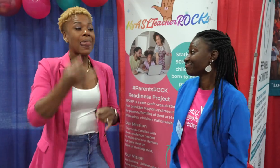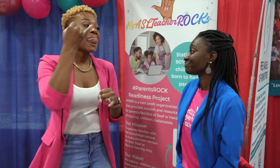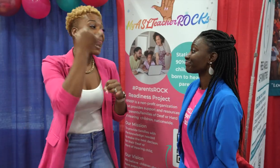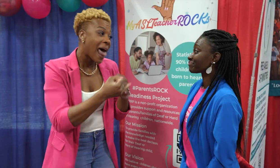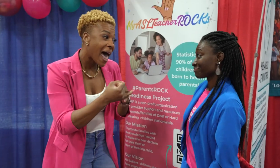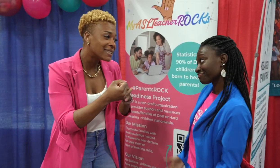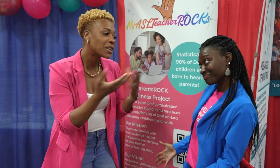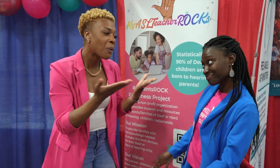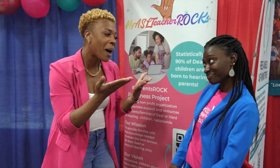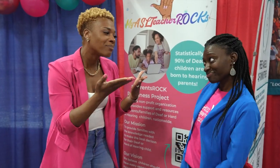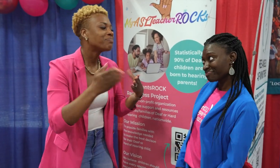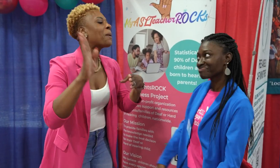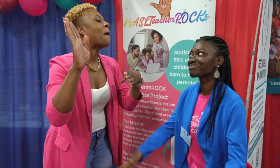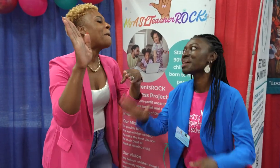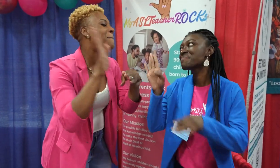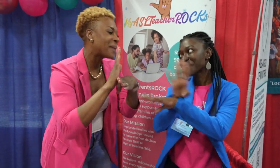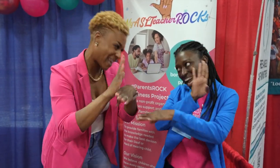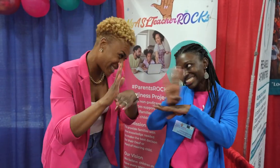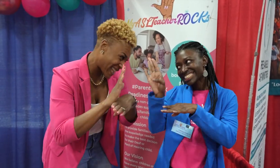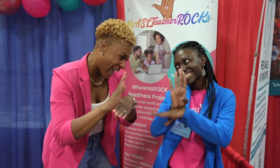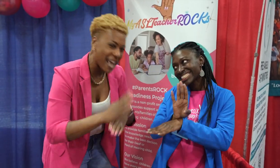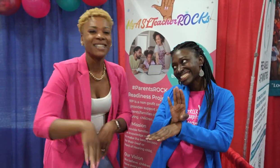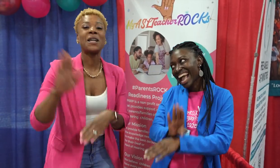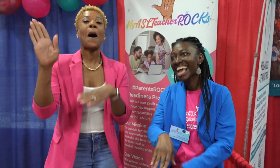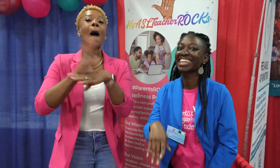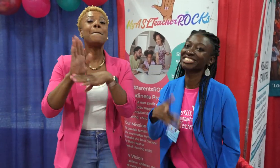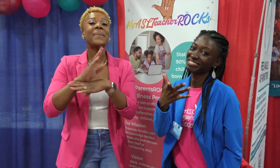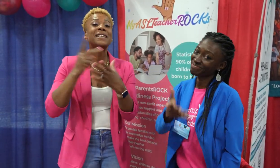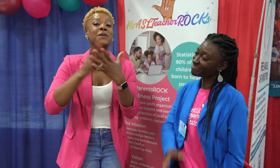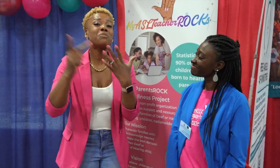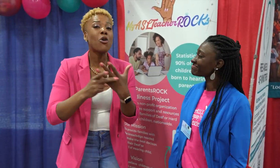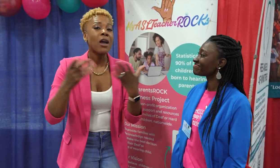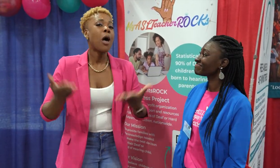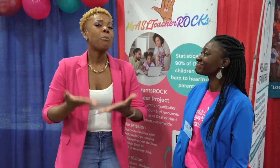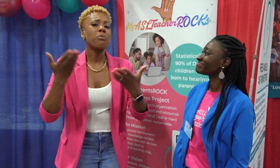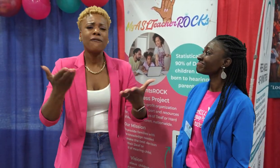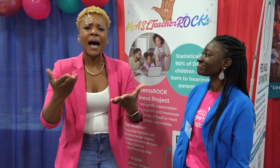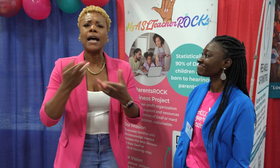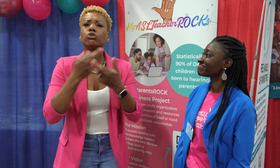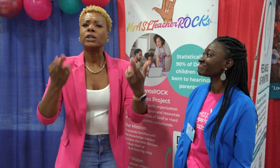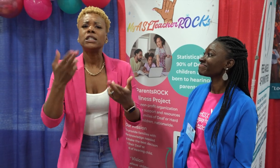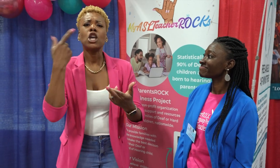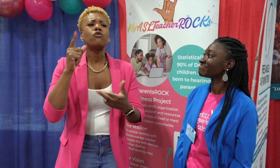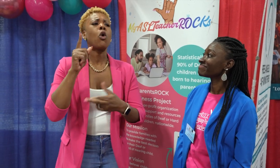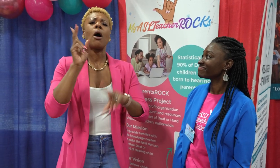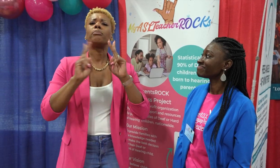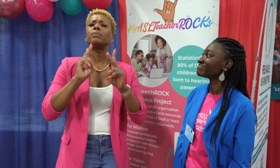And our last program focuses on... Business! Our business program provides resources for people